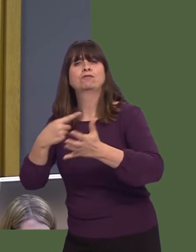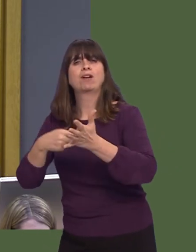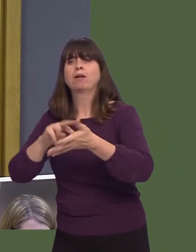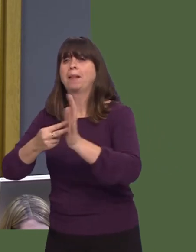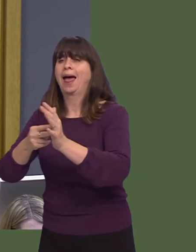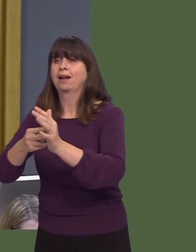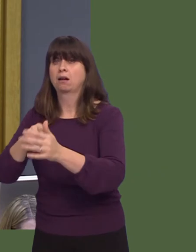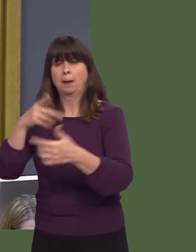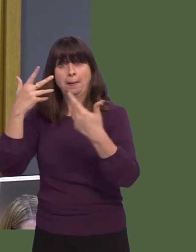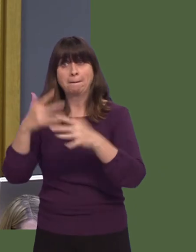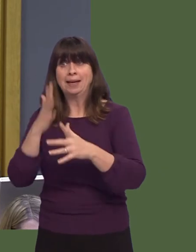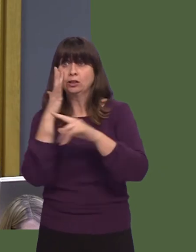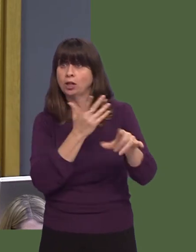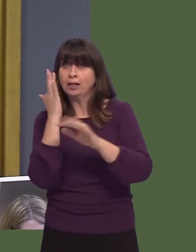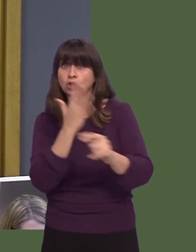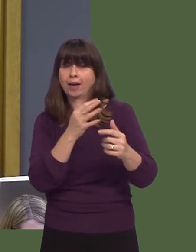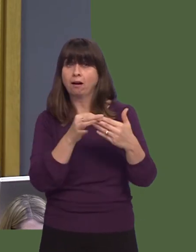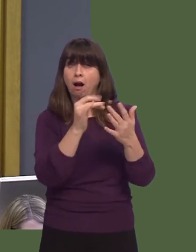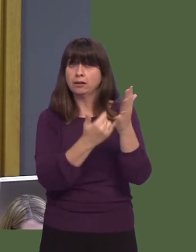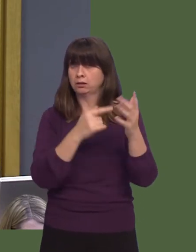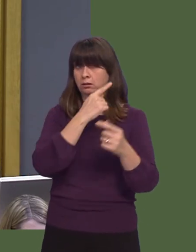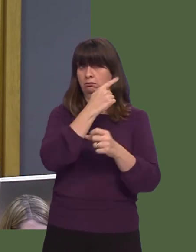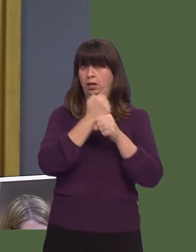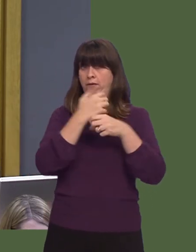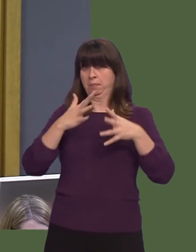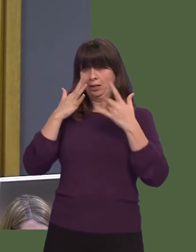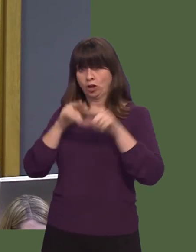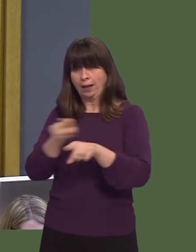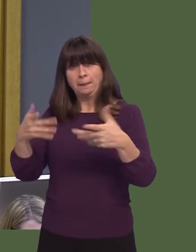need to deliver in order to address some of the issues that David Melding's raised around